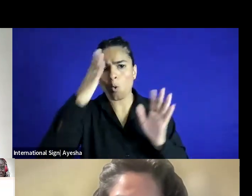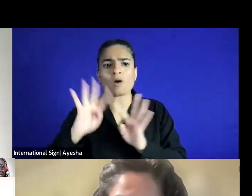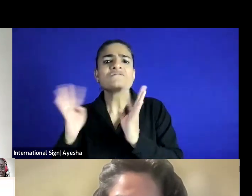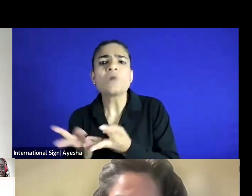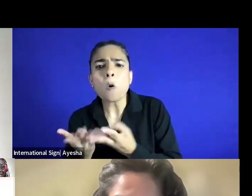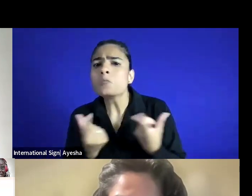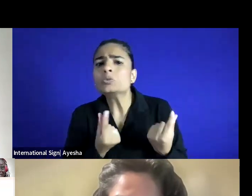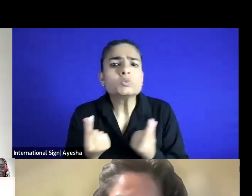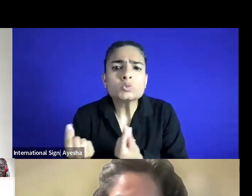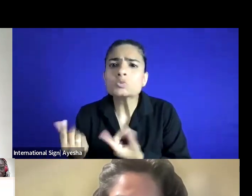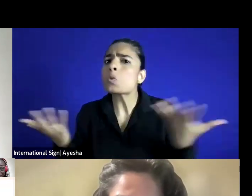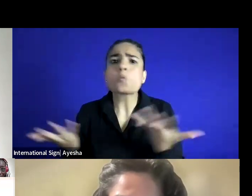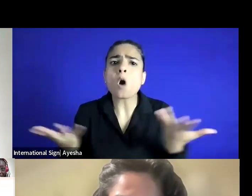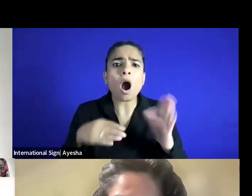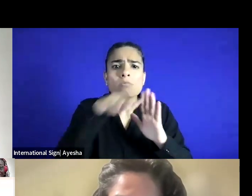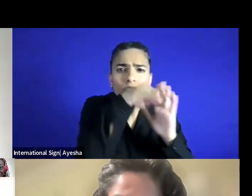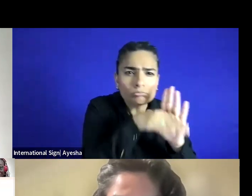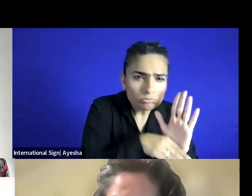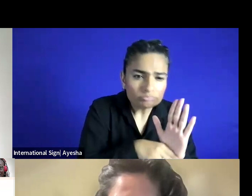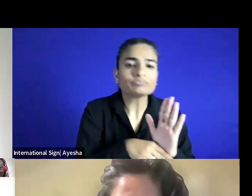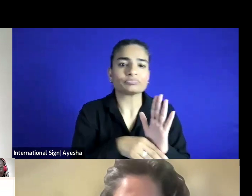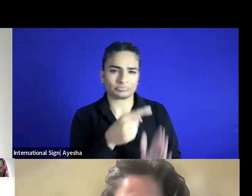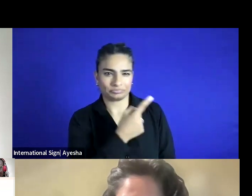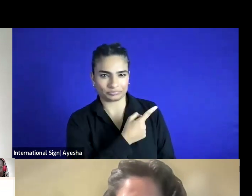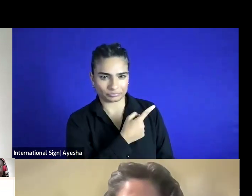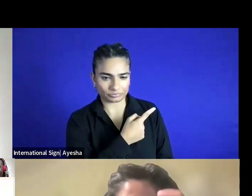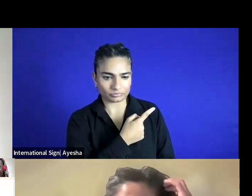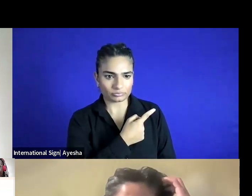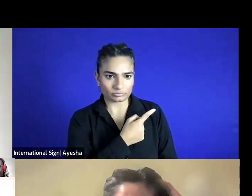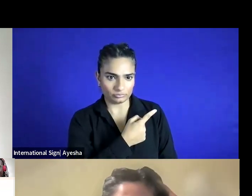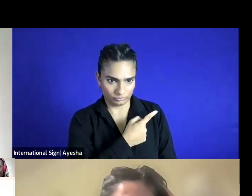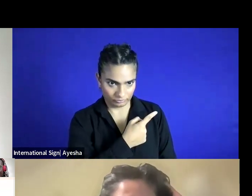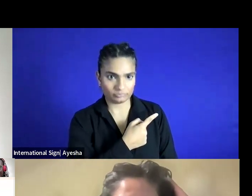So it is scheduled by the.